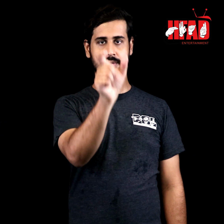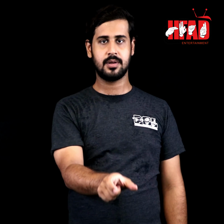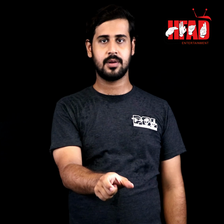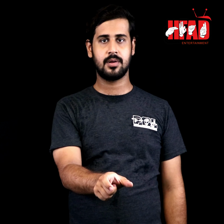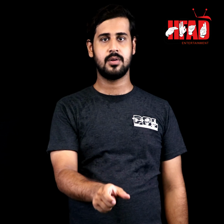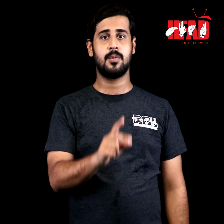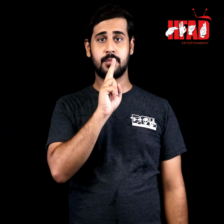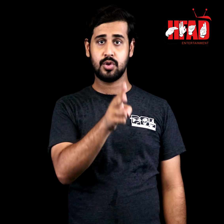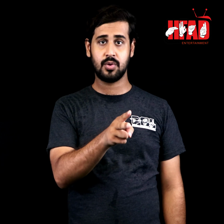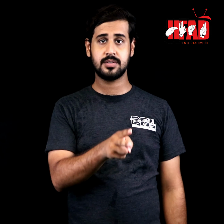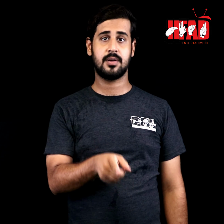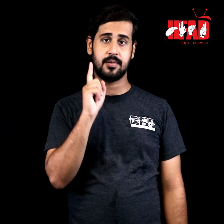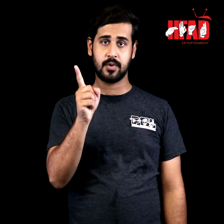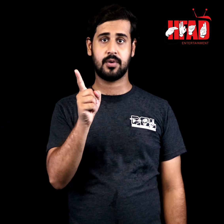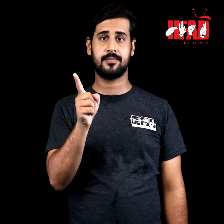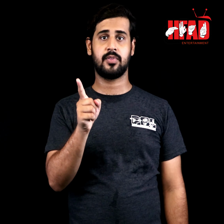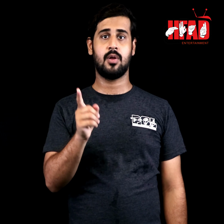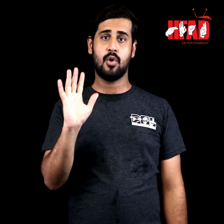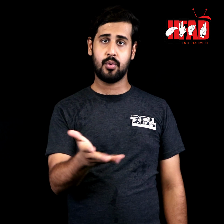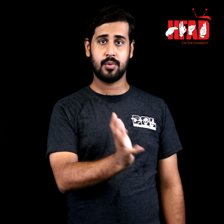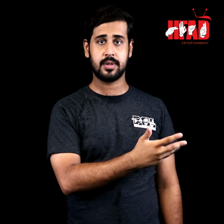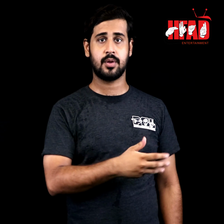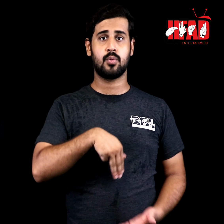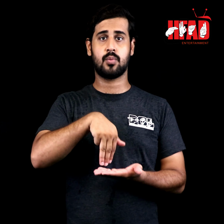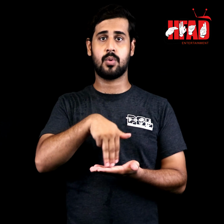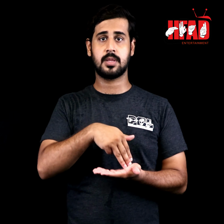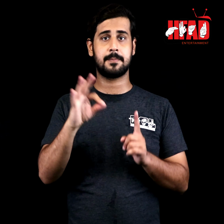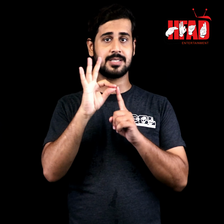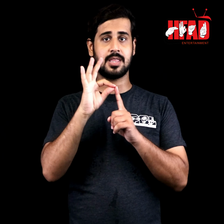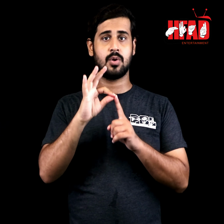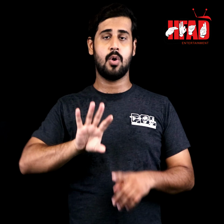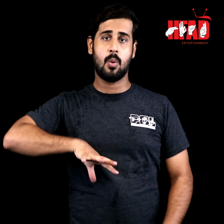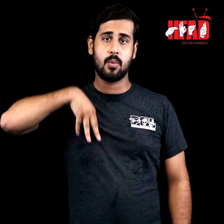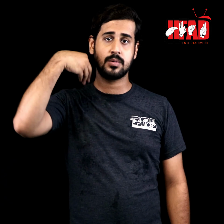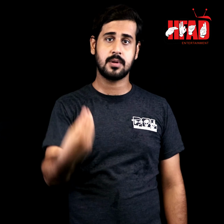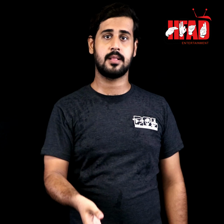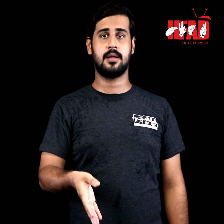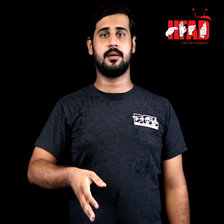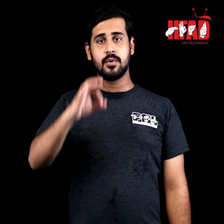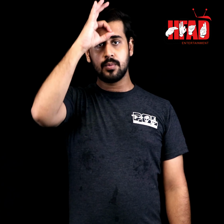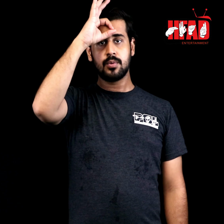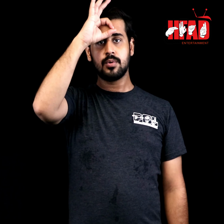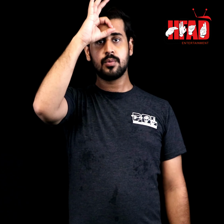if any country uses Afghan soil to destabilize Pakistan,